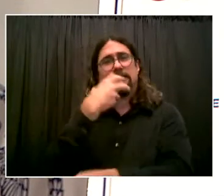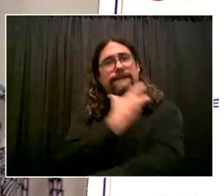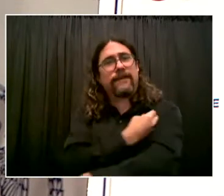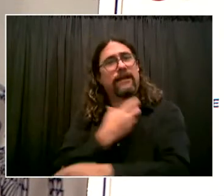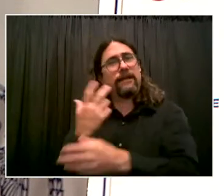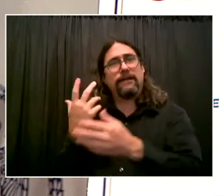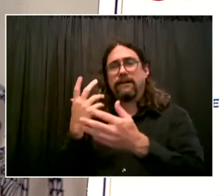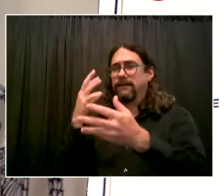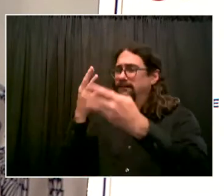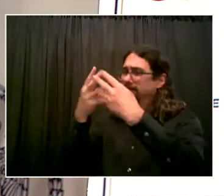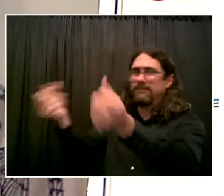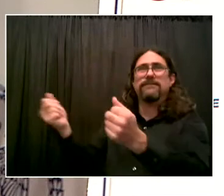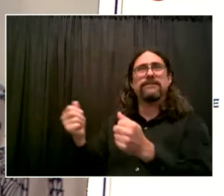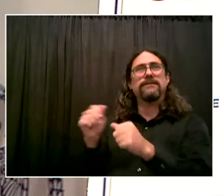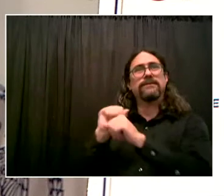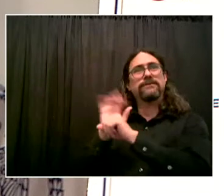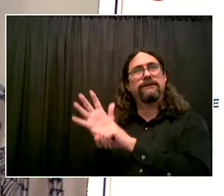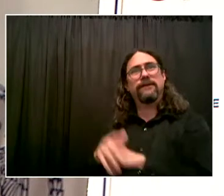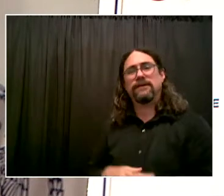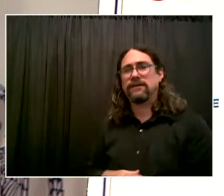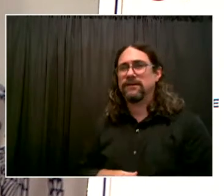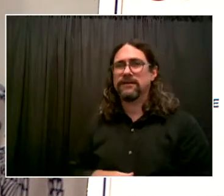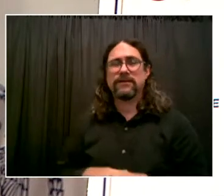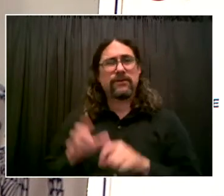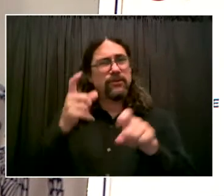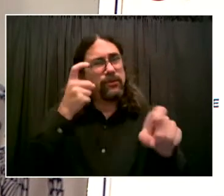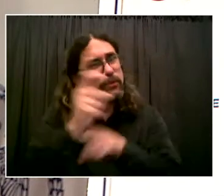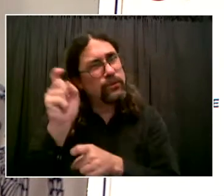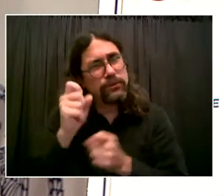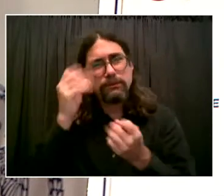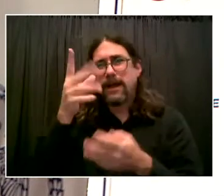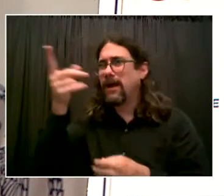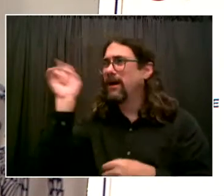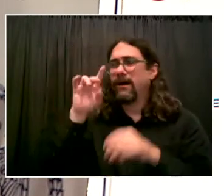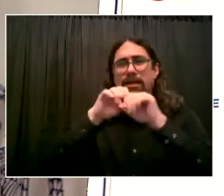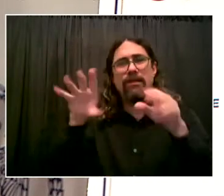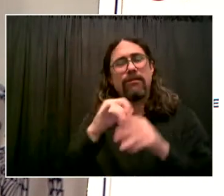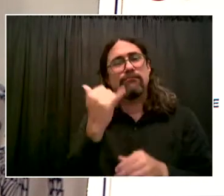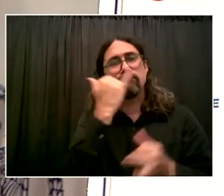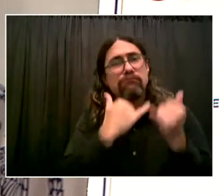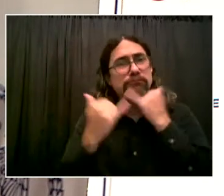DIFFICULT AND THERE IS SO MUCH HORRIBLE RUMOR AND FALSEHOOD